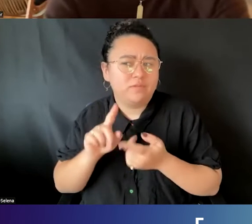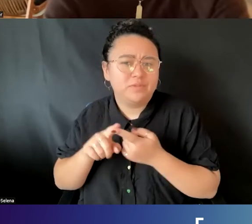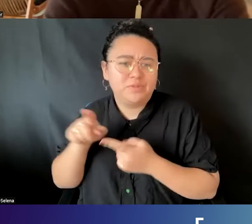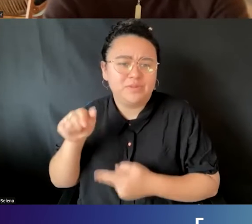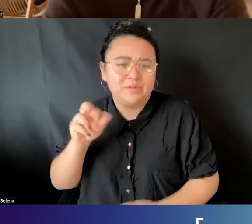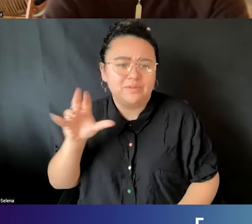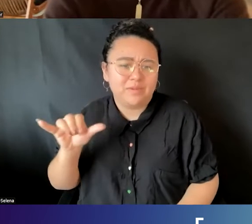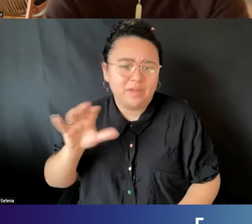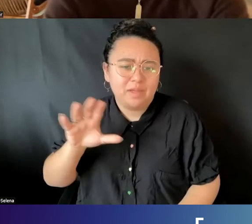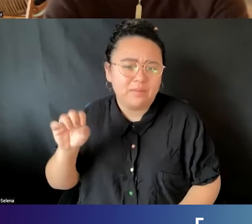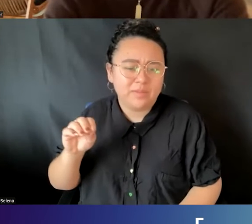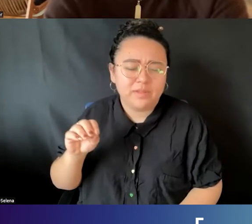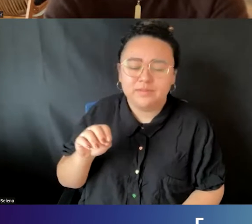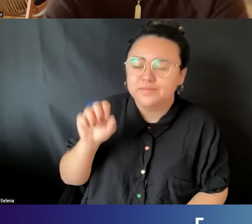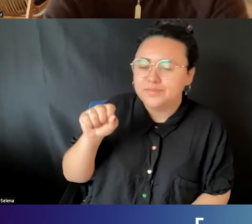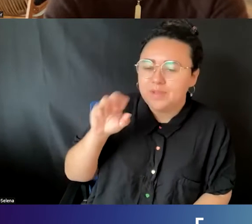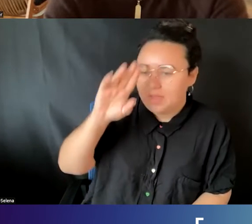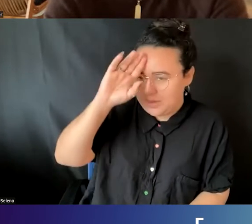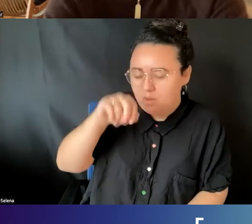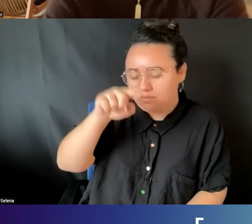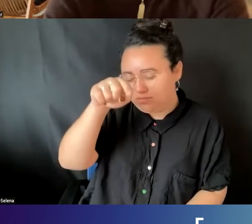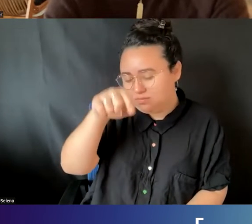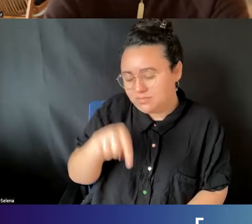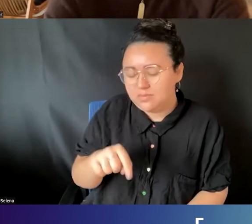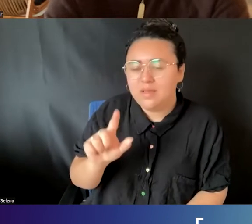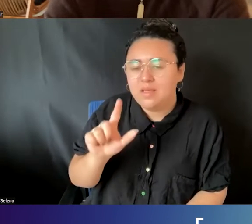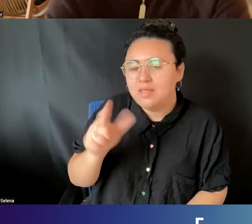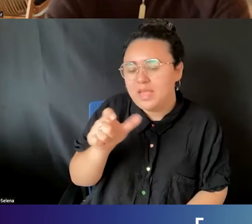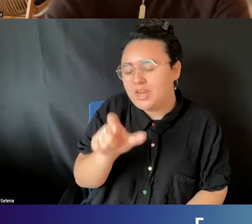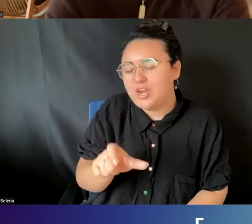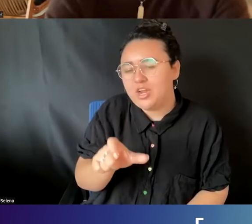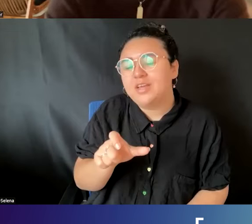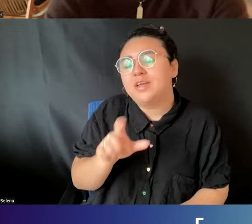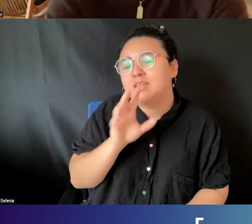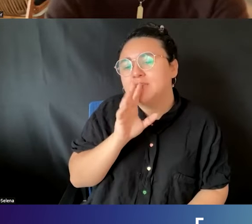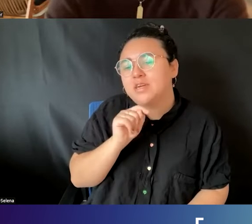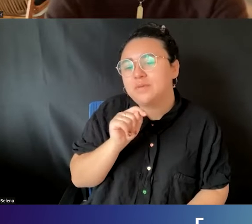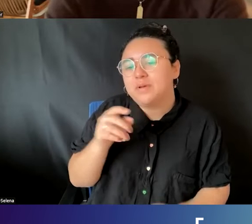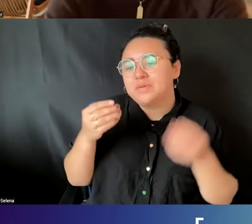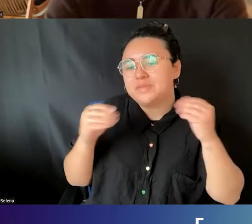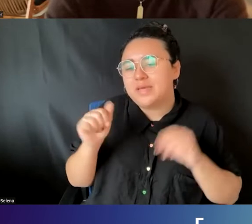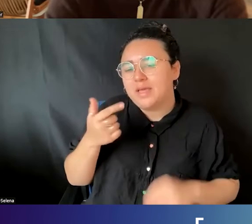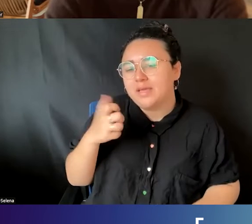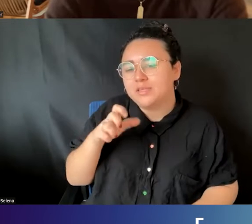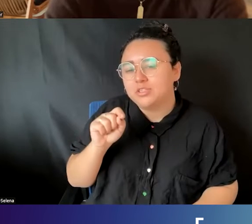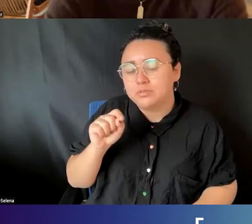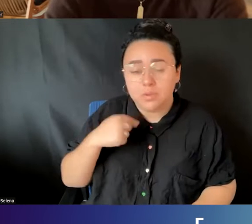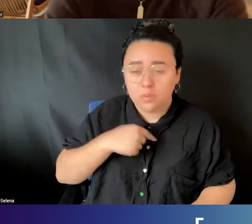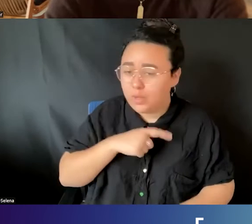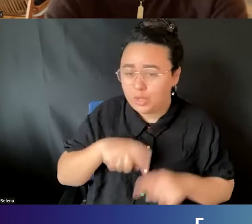she later about sales agents but we didn't have we weren't able to get a sales agent for this film and you know that that is